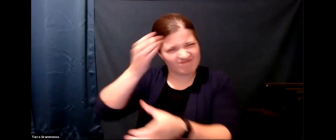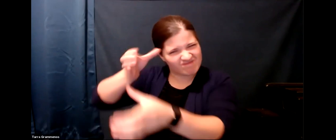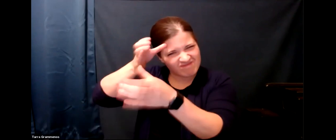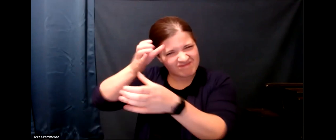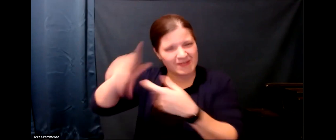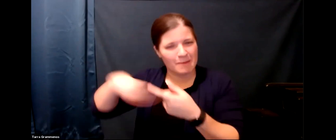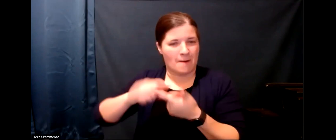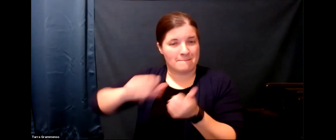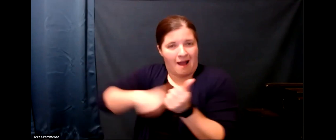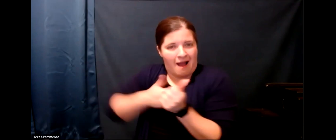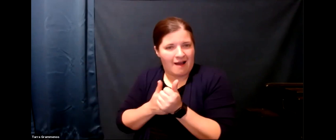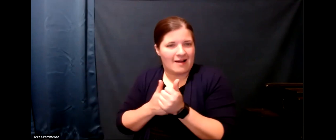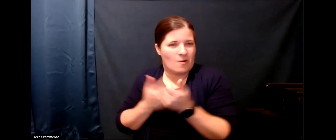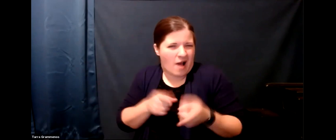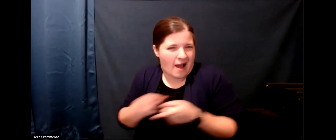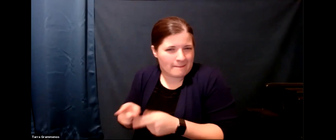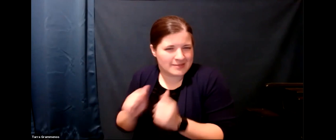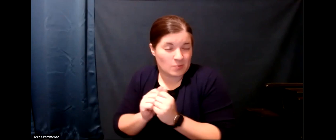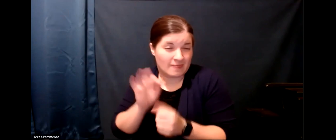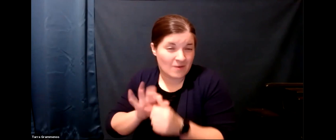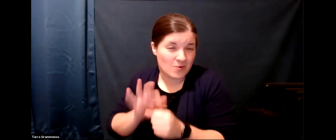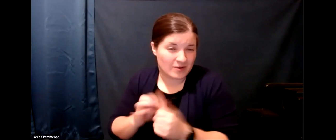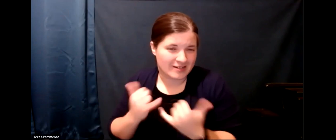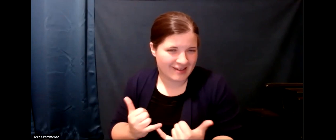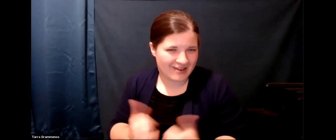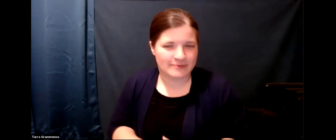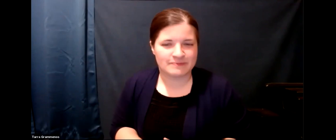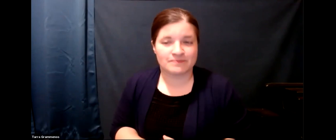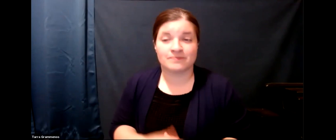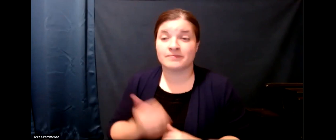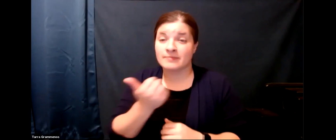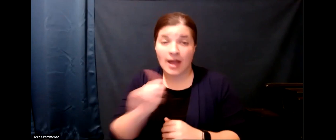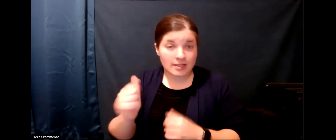We'll begin to take any questions you have.